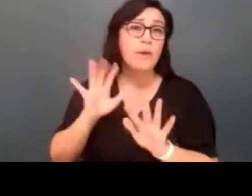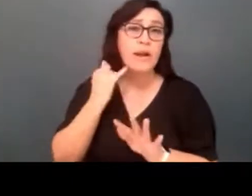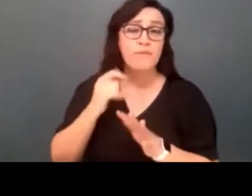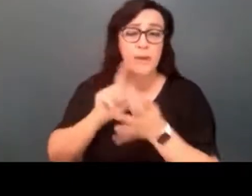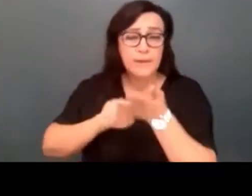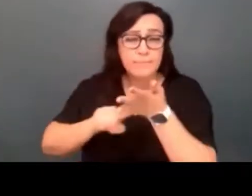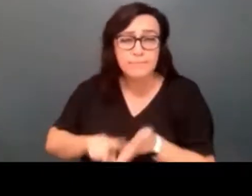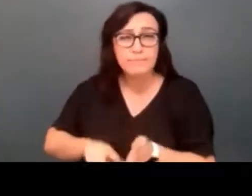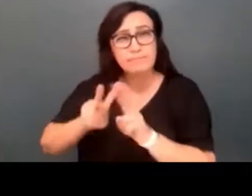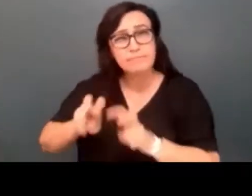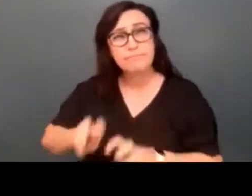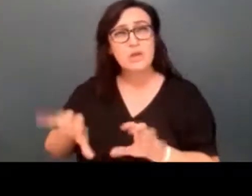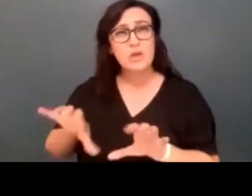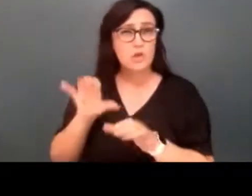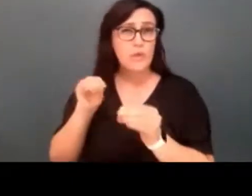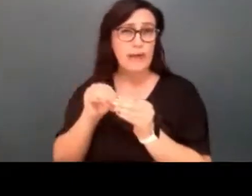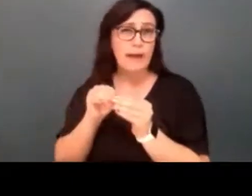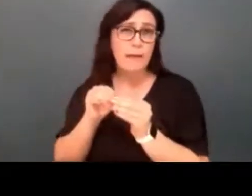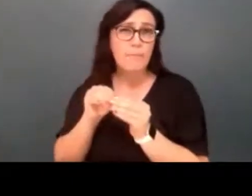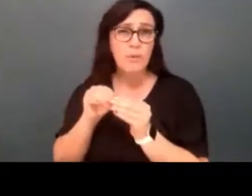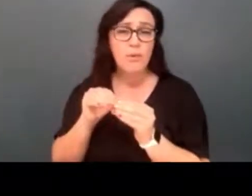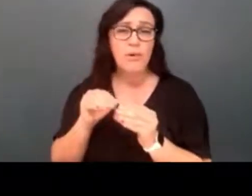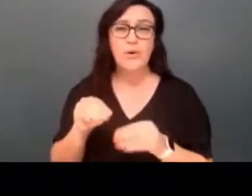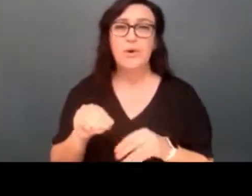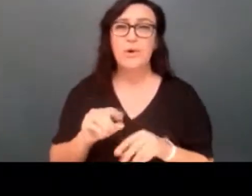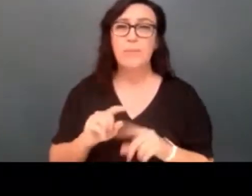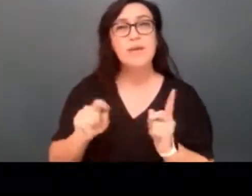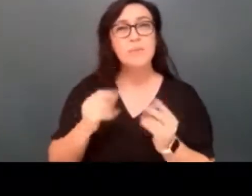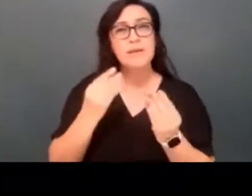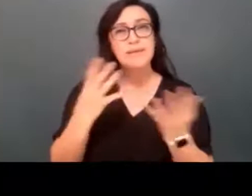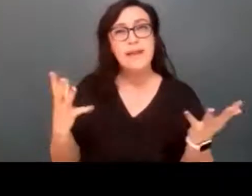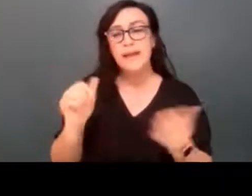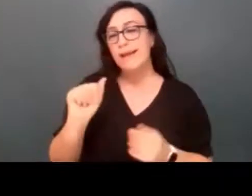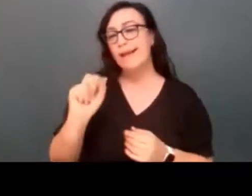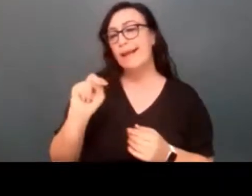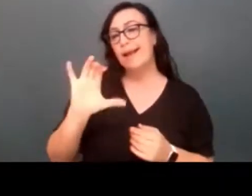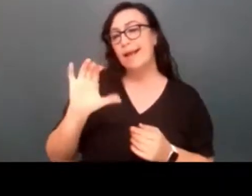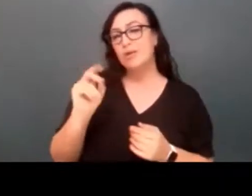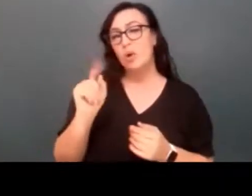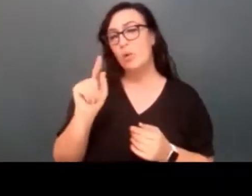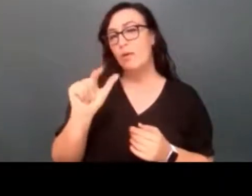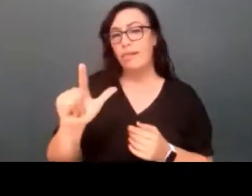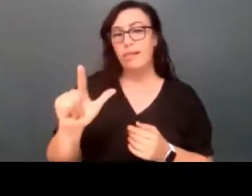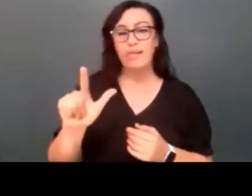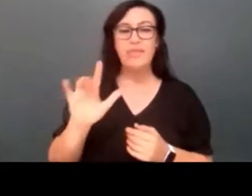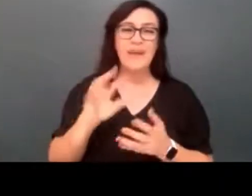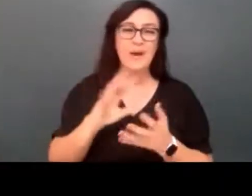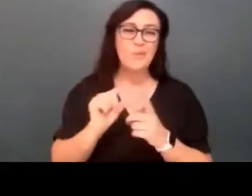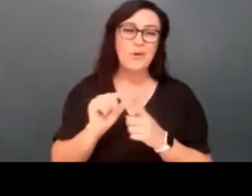And I just want to say, you know, anecdotal when we use that word, it becomes kind of a way to be super dismissive, right?